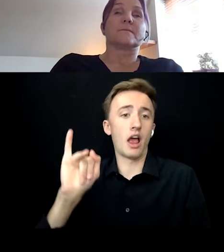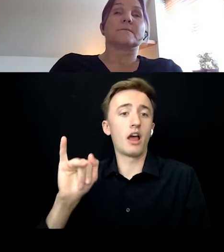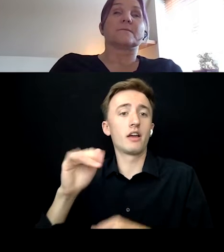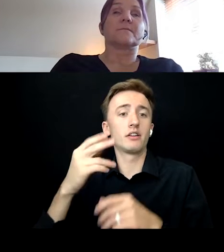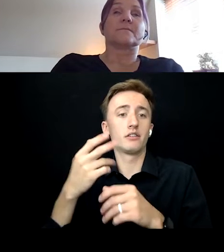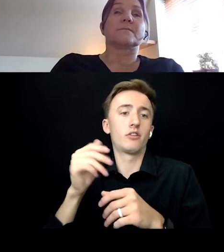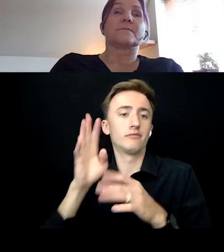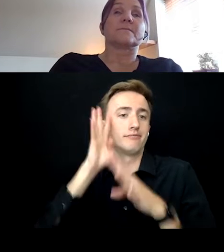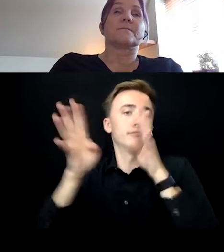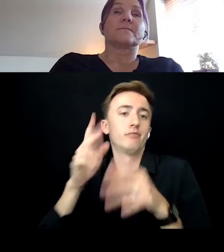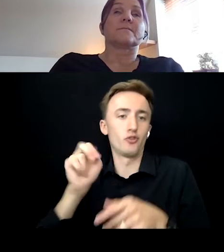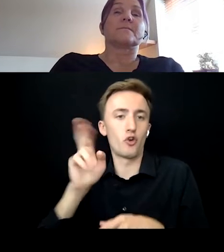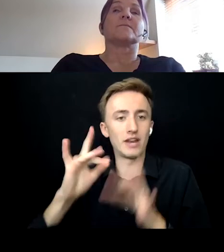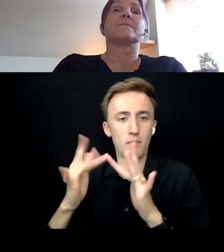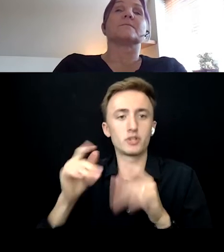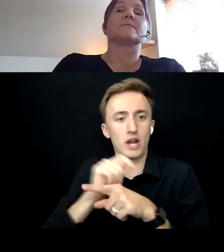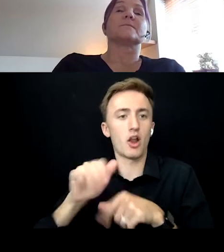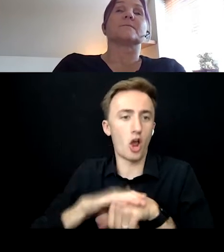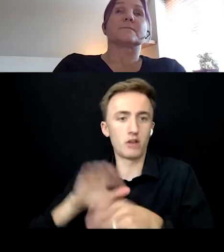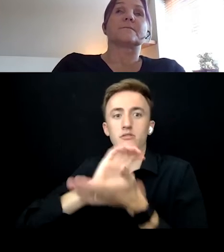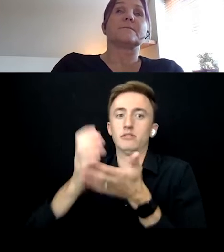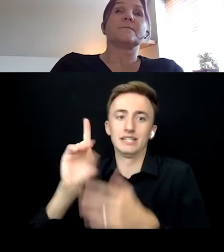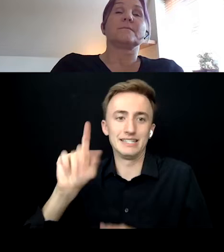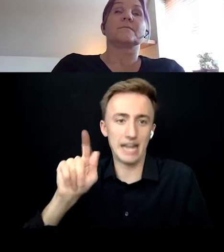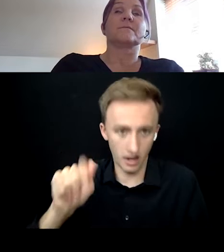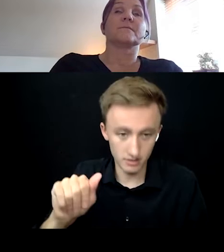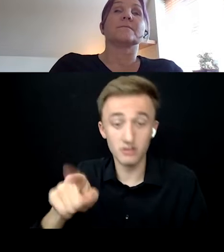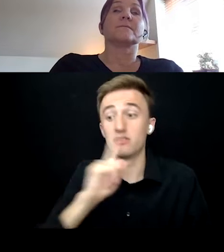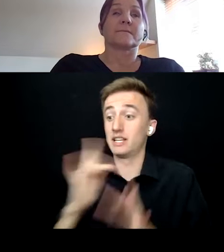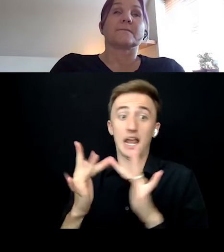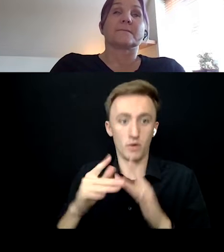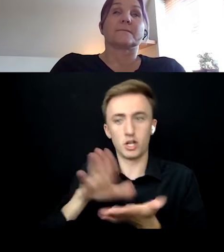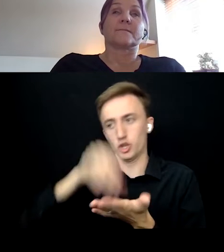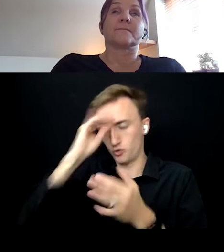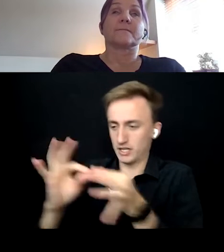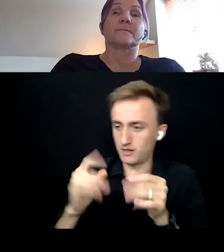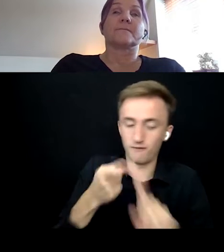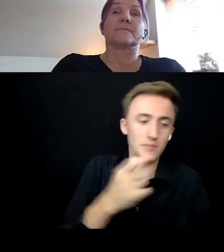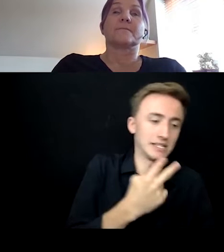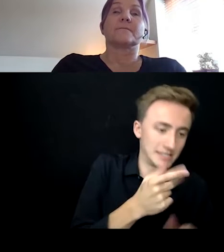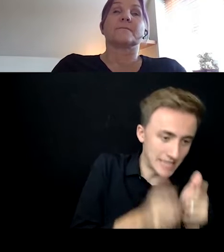data. The neural networks learn the relationships between text and speech, and the result is voices